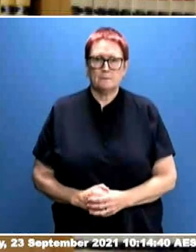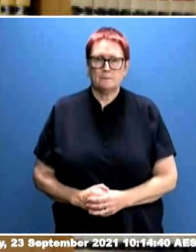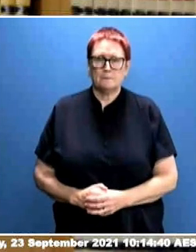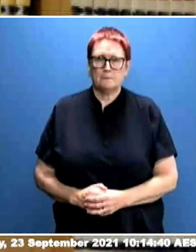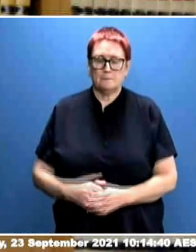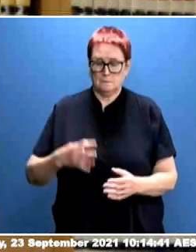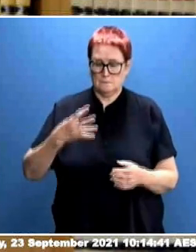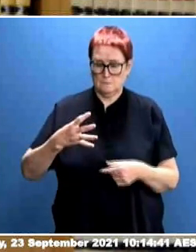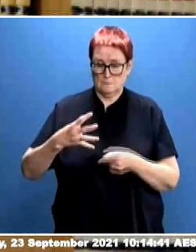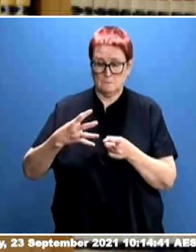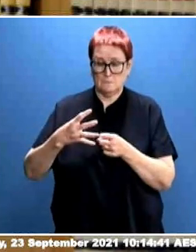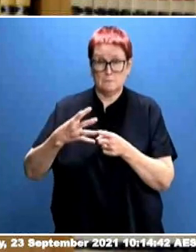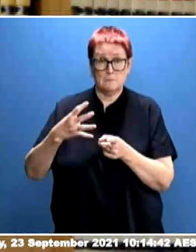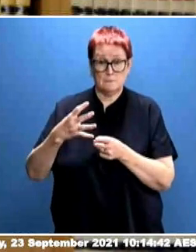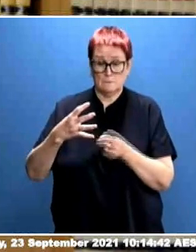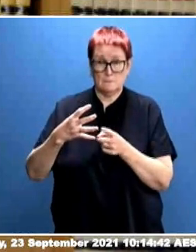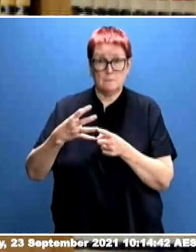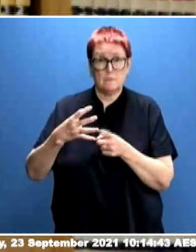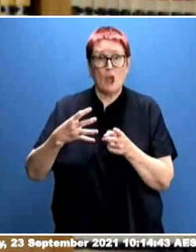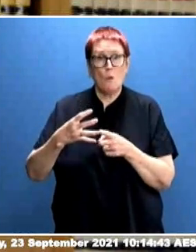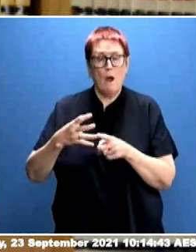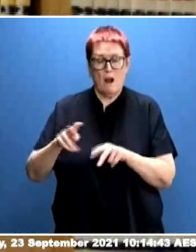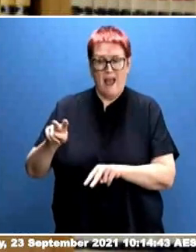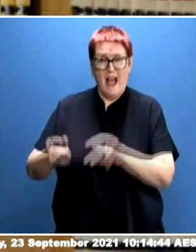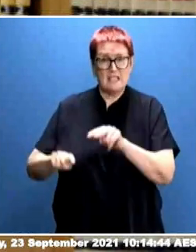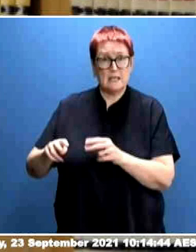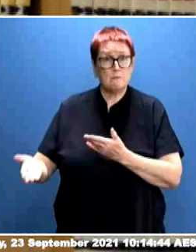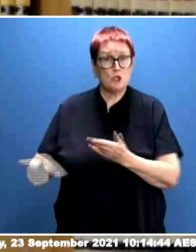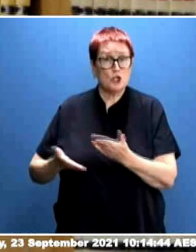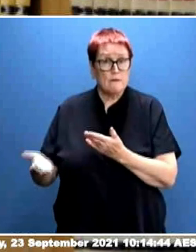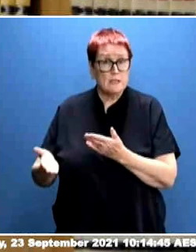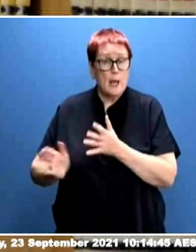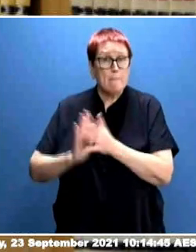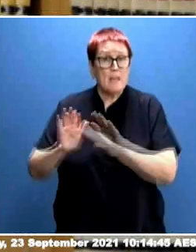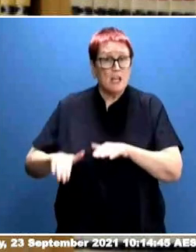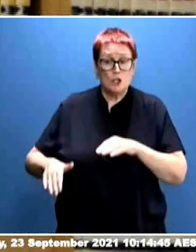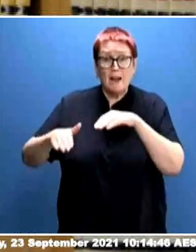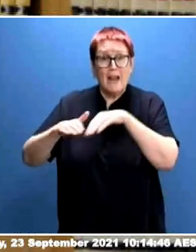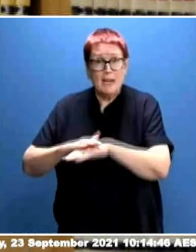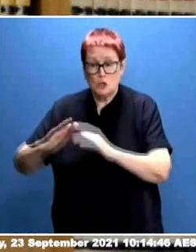There was the other two services. One was assessment, so where children were entering a Secure Care environment